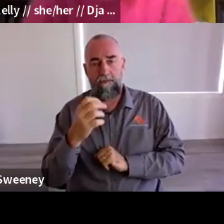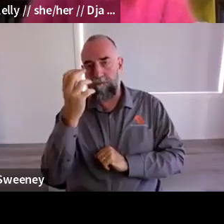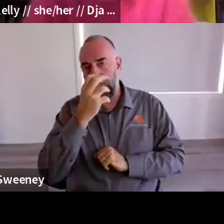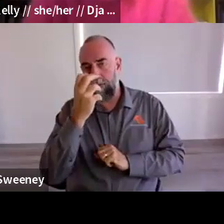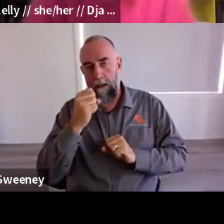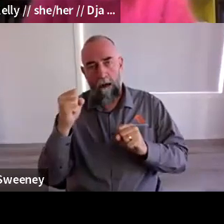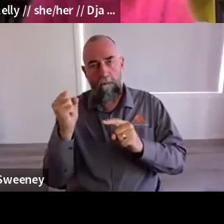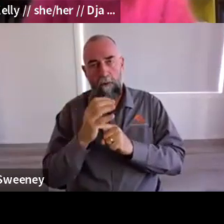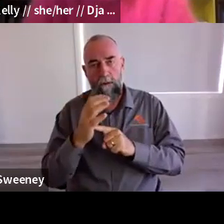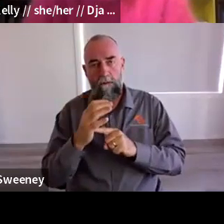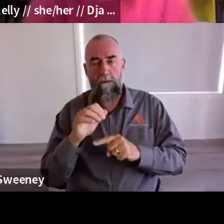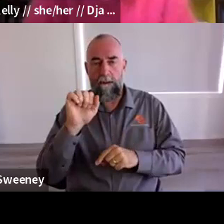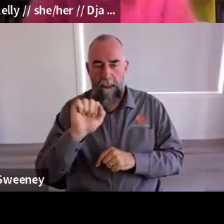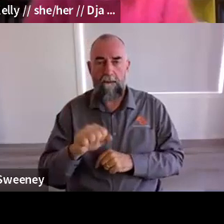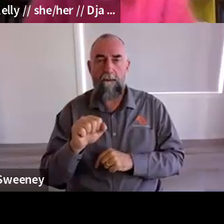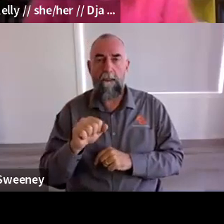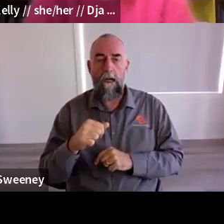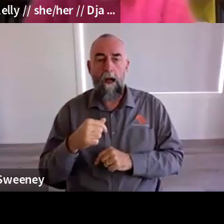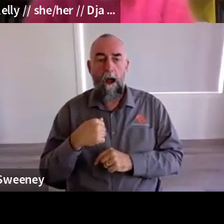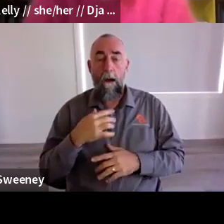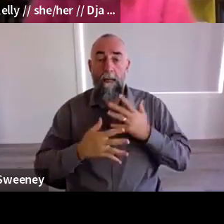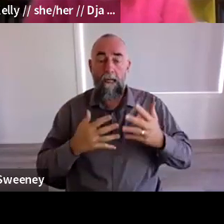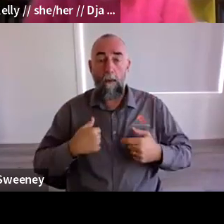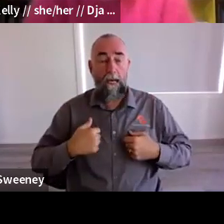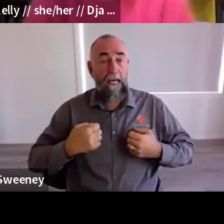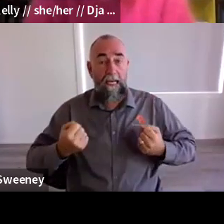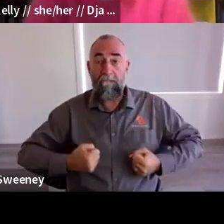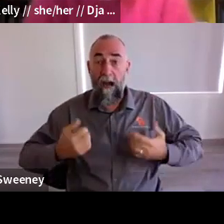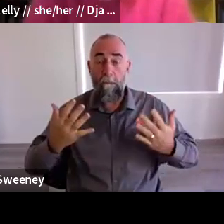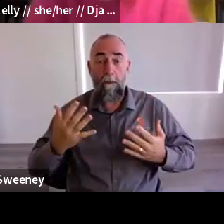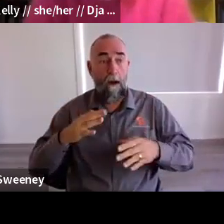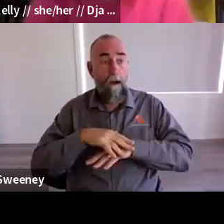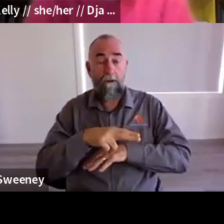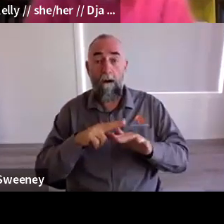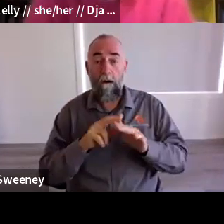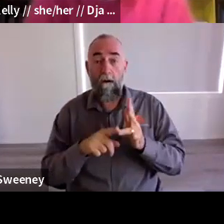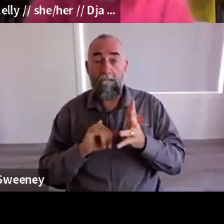I add to it? But this ethical sponsorship is really, really